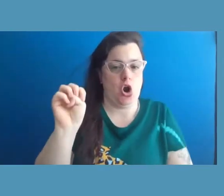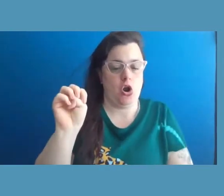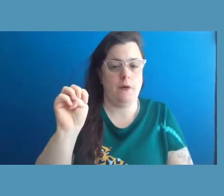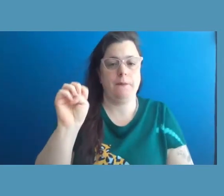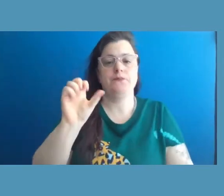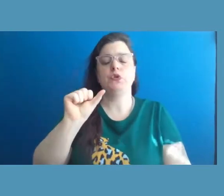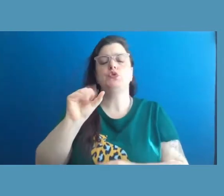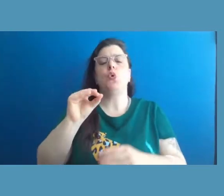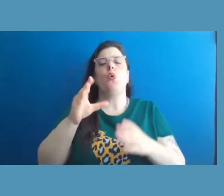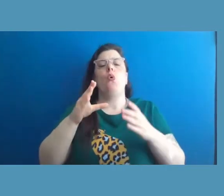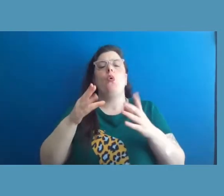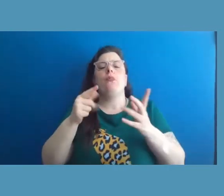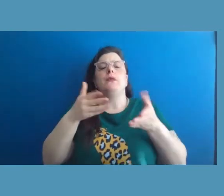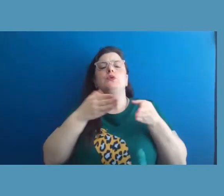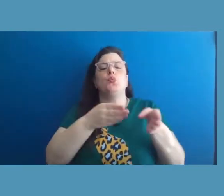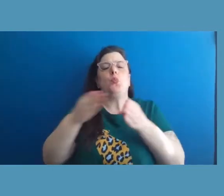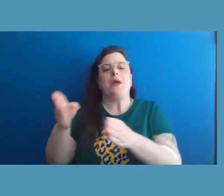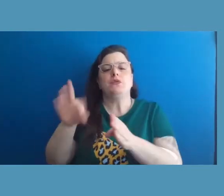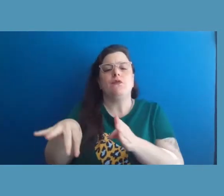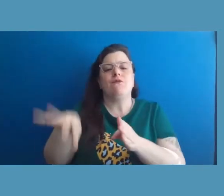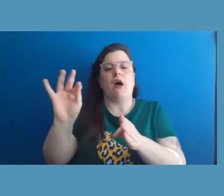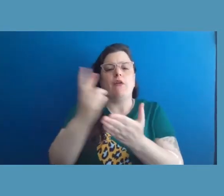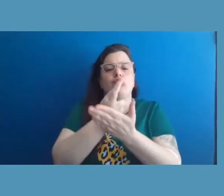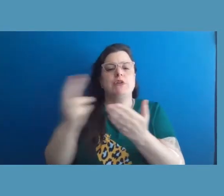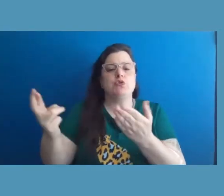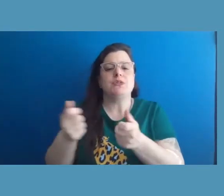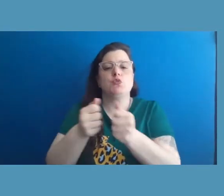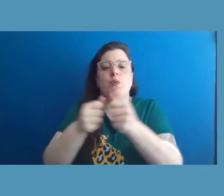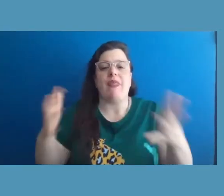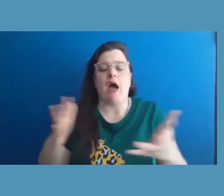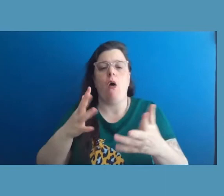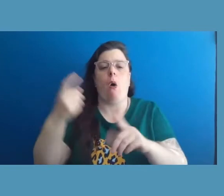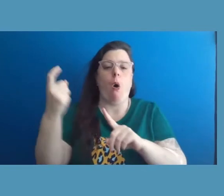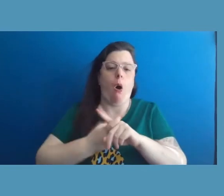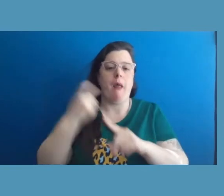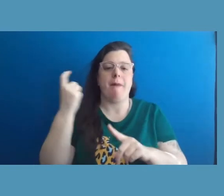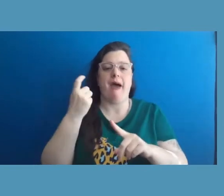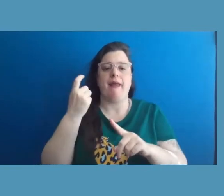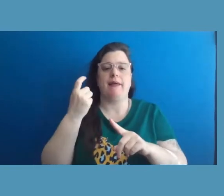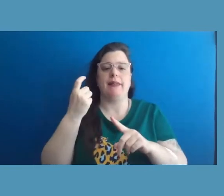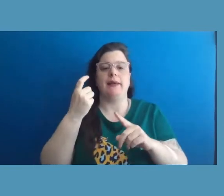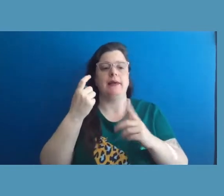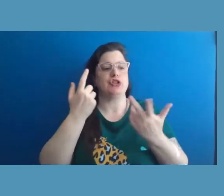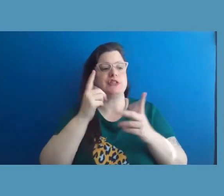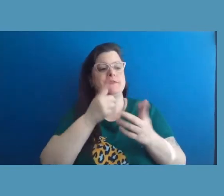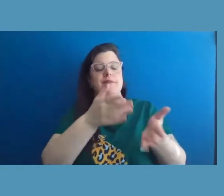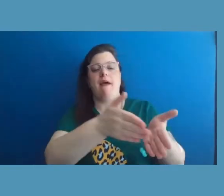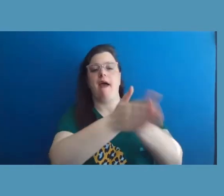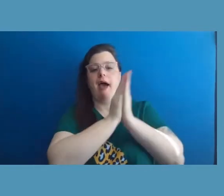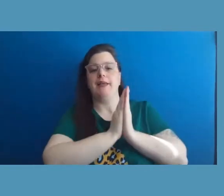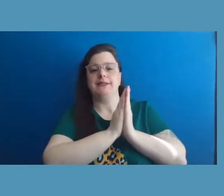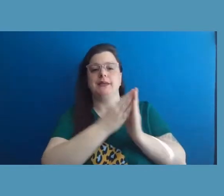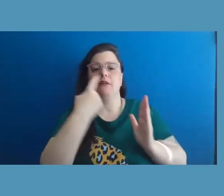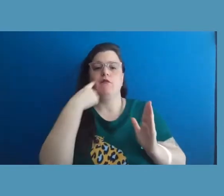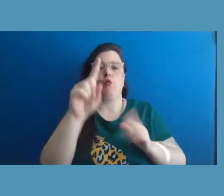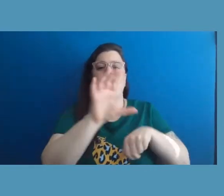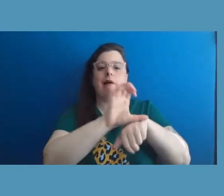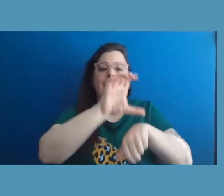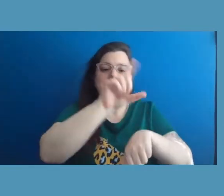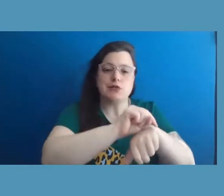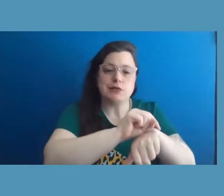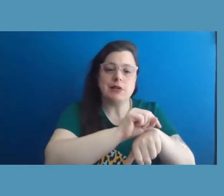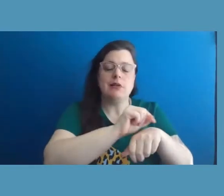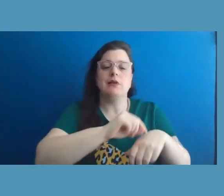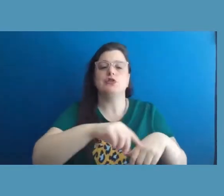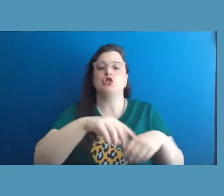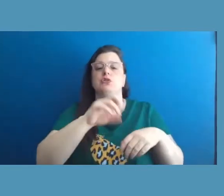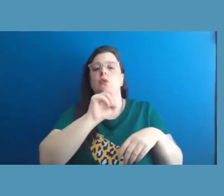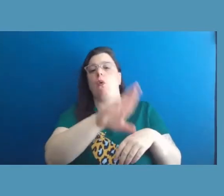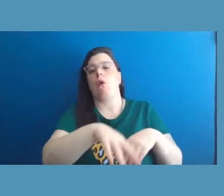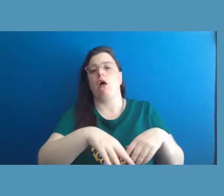has mistakes. So there are ways to find resources, again, without automatically asking for a